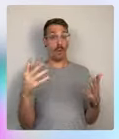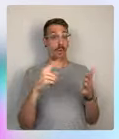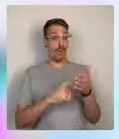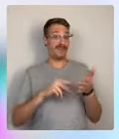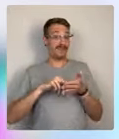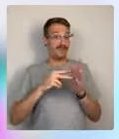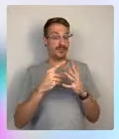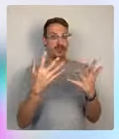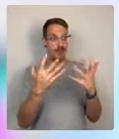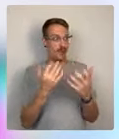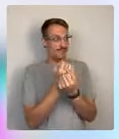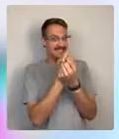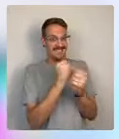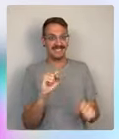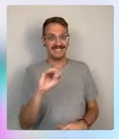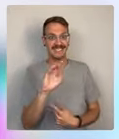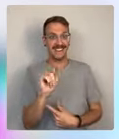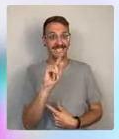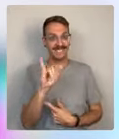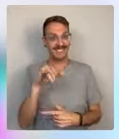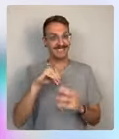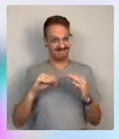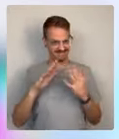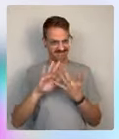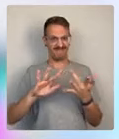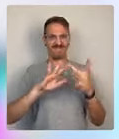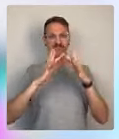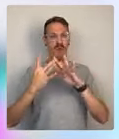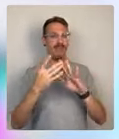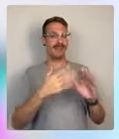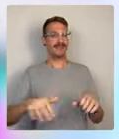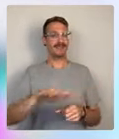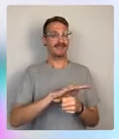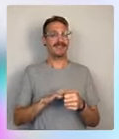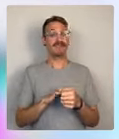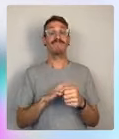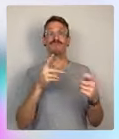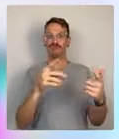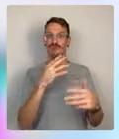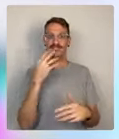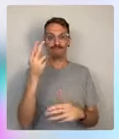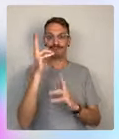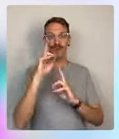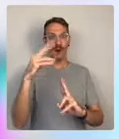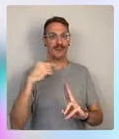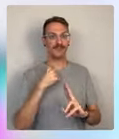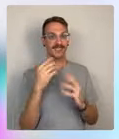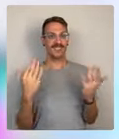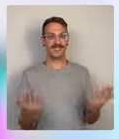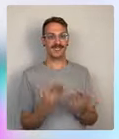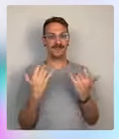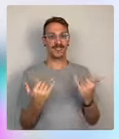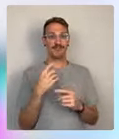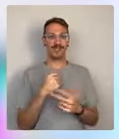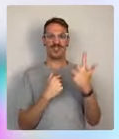so I know fully well what it's like to want safety in a virtual space. I'm really lucky to be here today